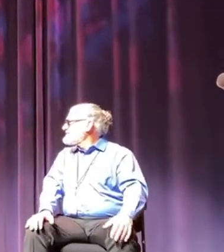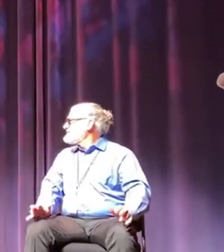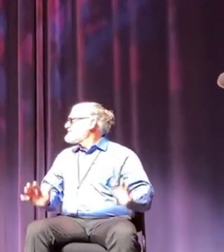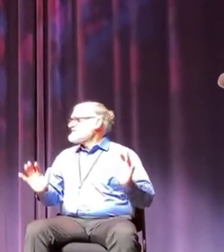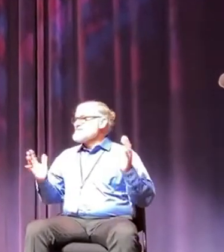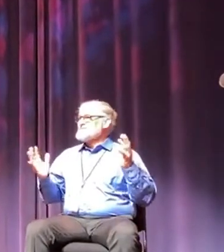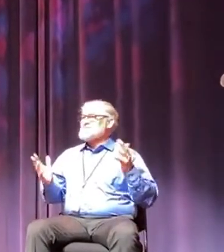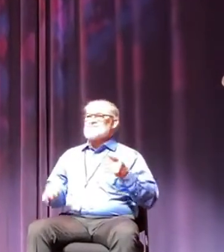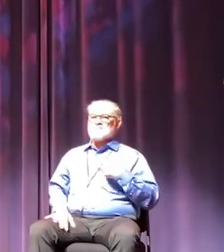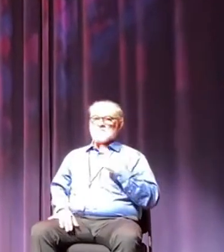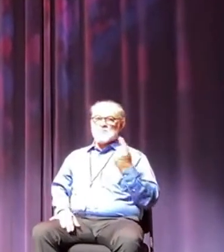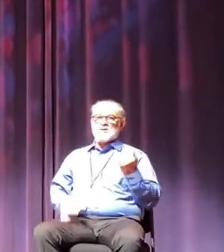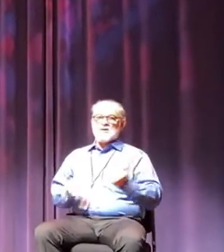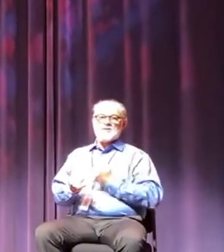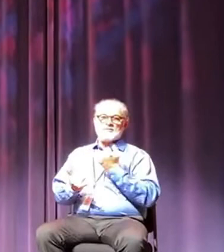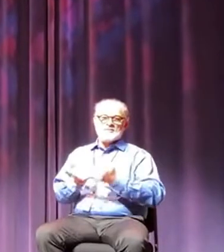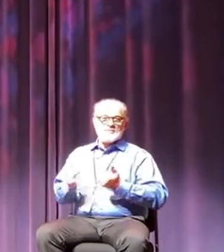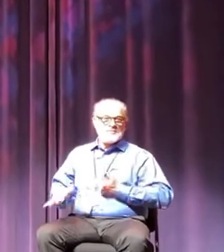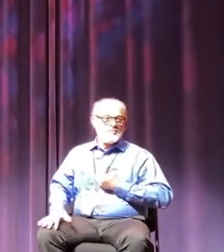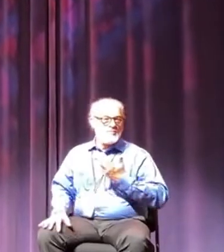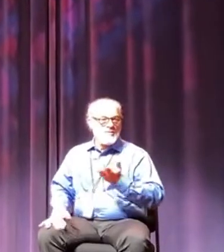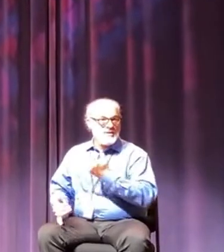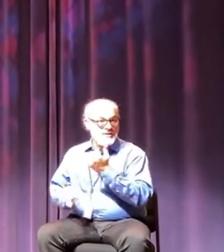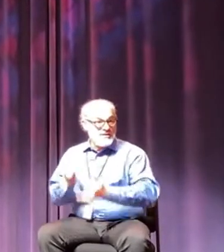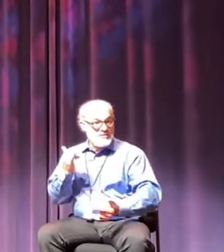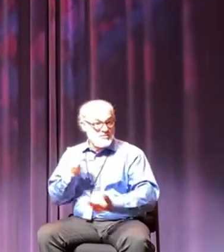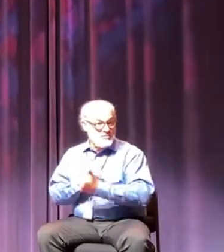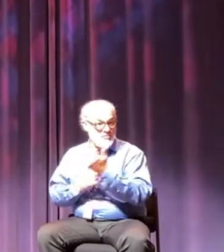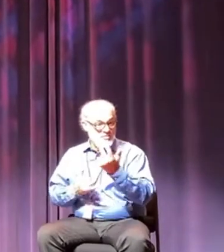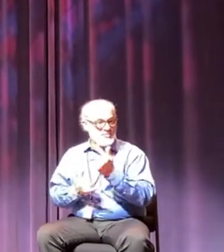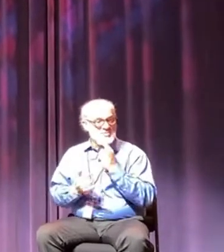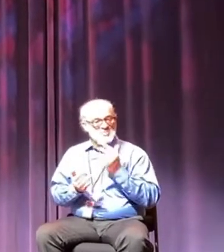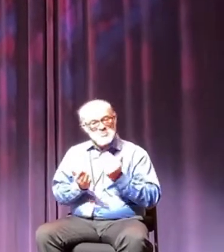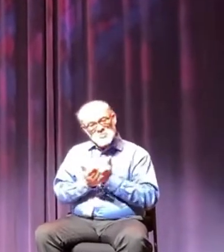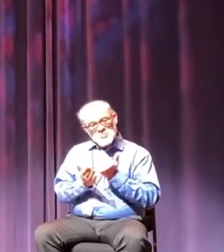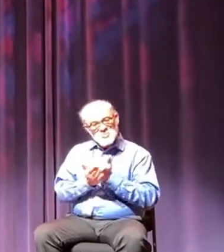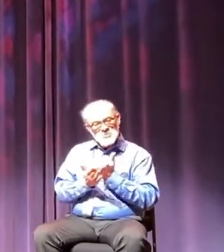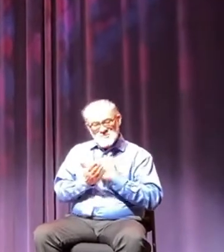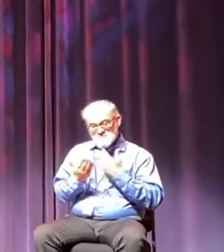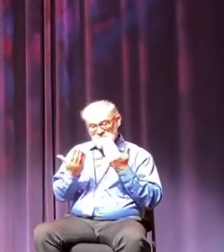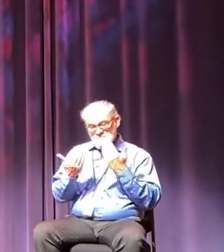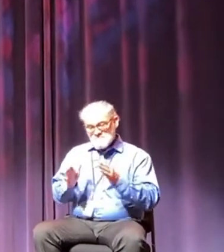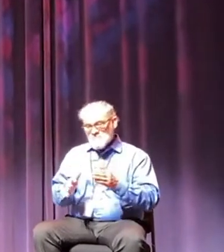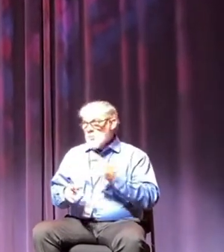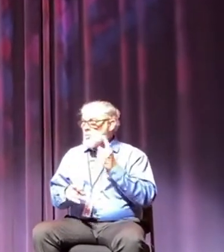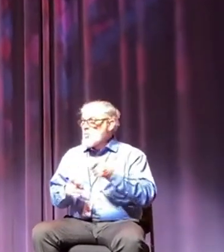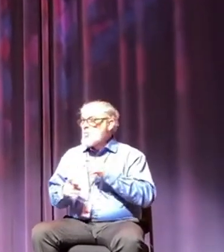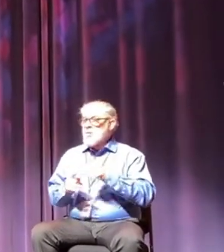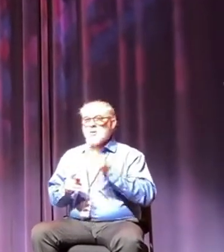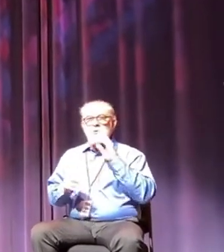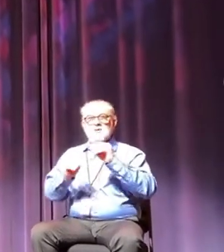Here's my last poem. The last three poems we've heard are brand new. I don't know when that book's coming out, don't ask.